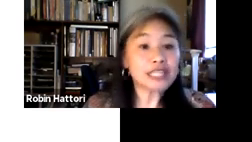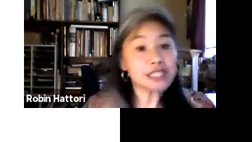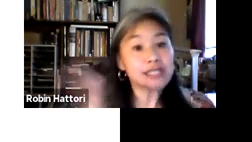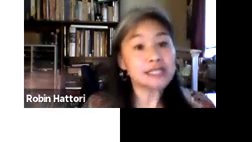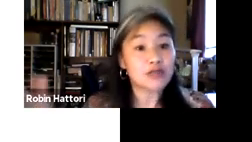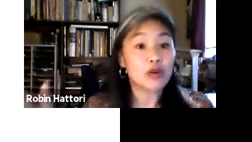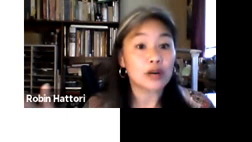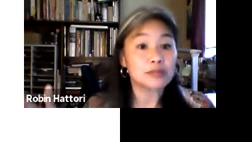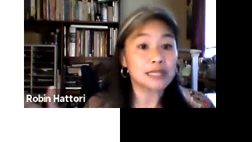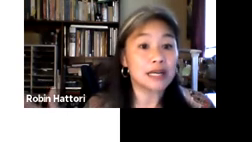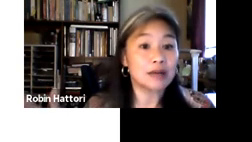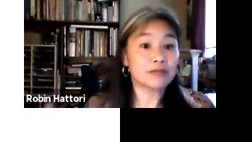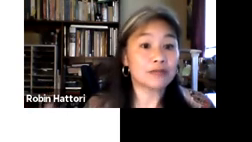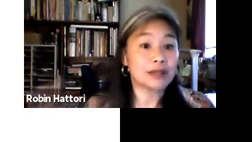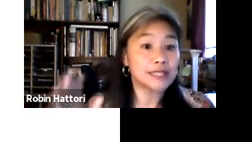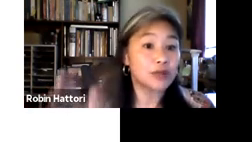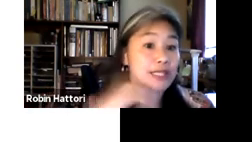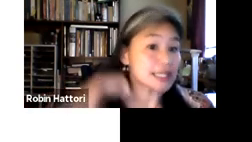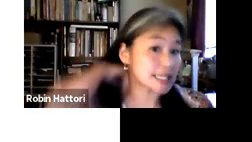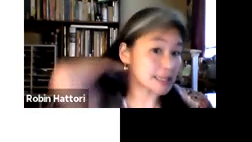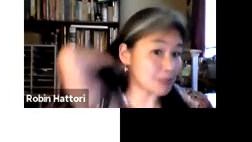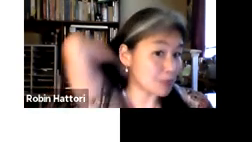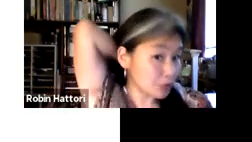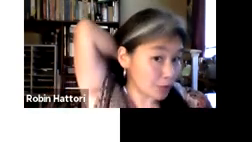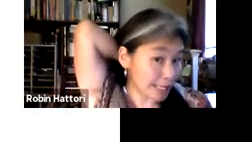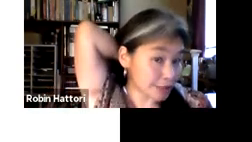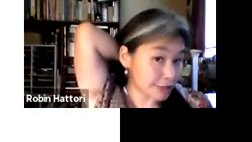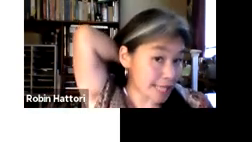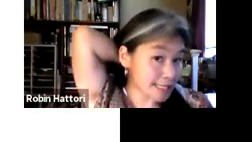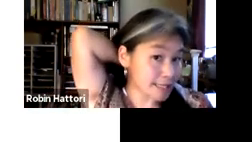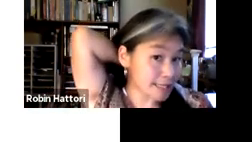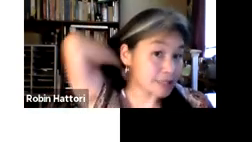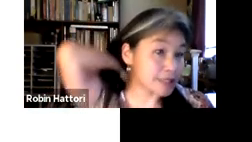these types of shacks, and according to my eldest aunt, you